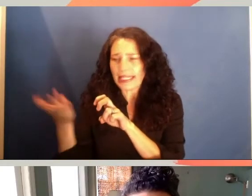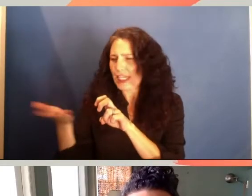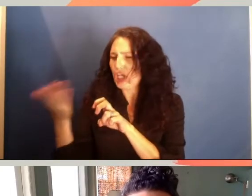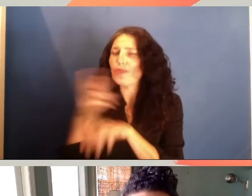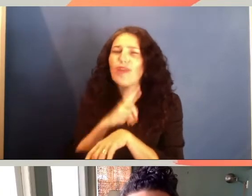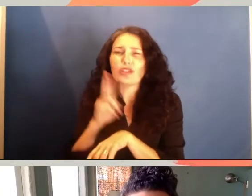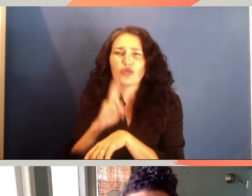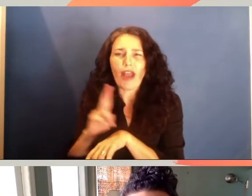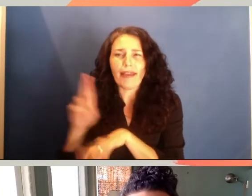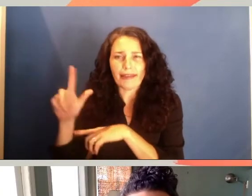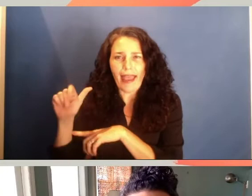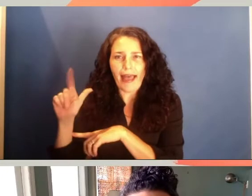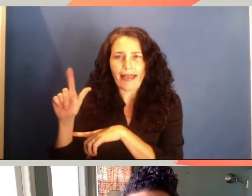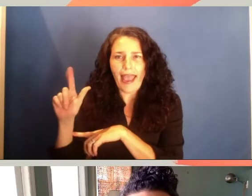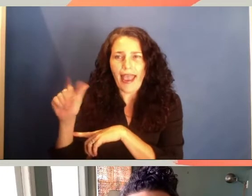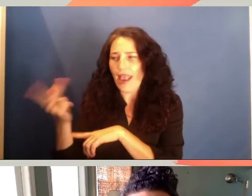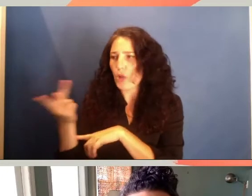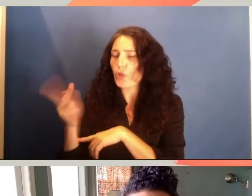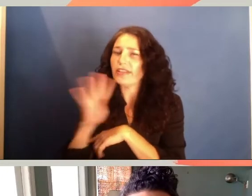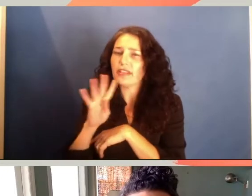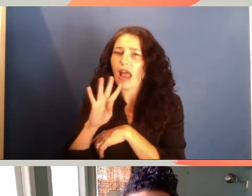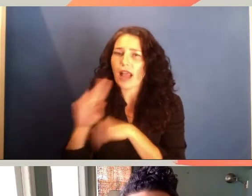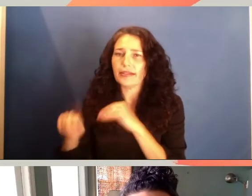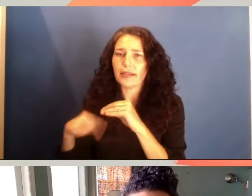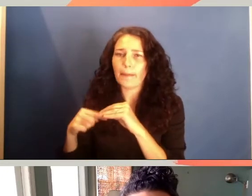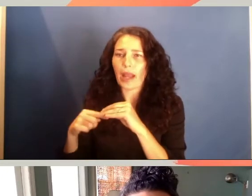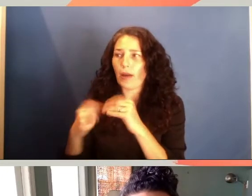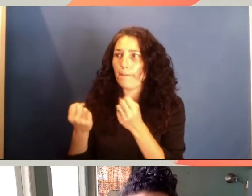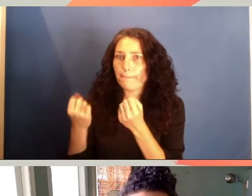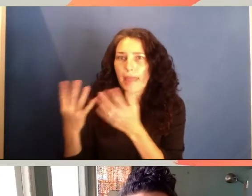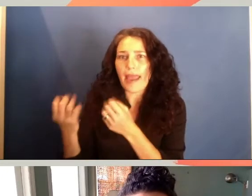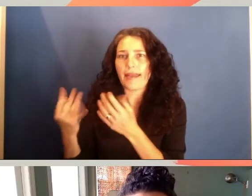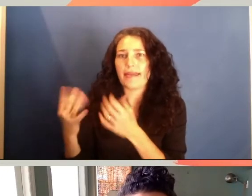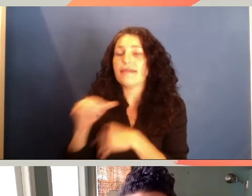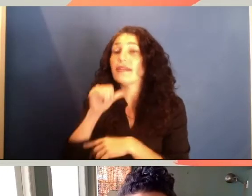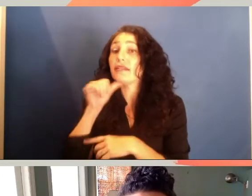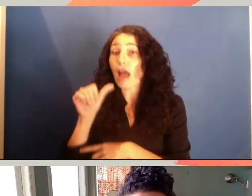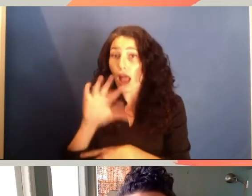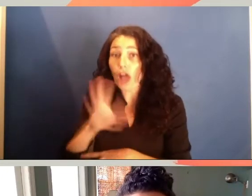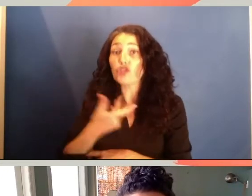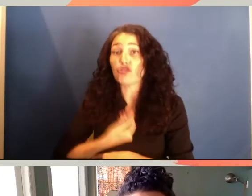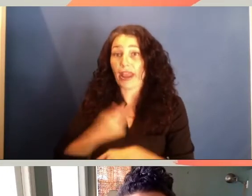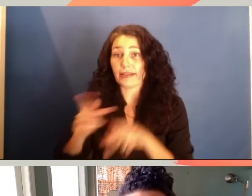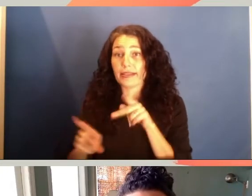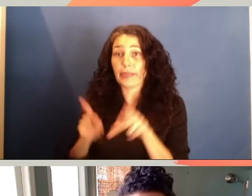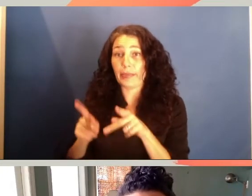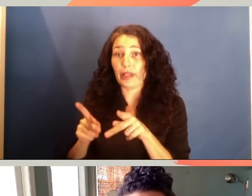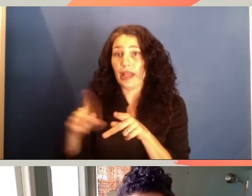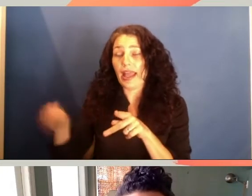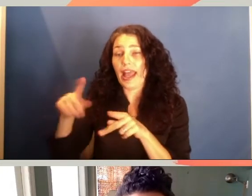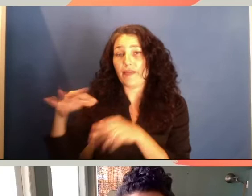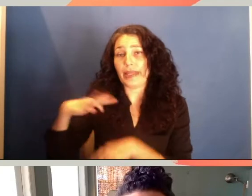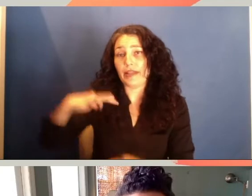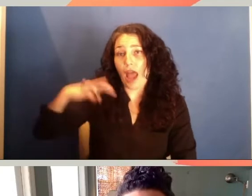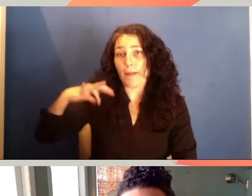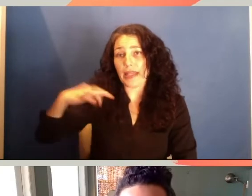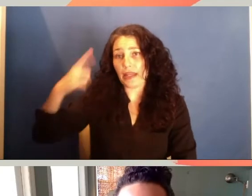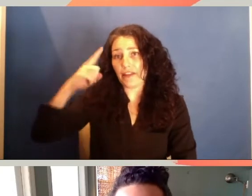and we talked about how so many non-trans folks have like been nominated for Oscars, for Emmys,